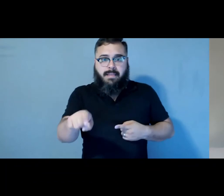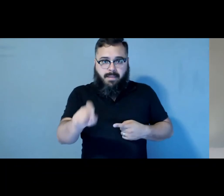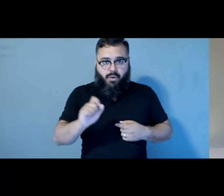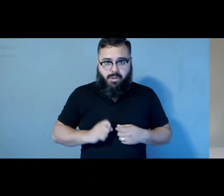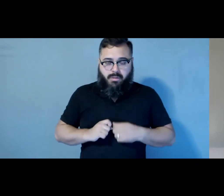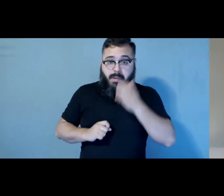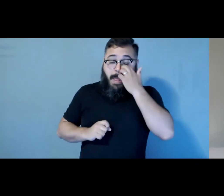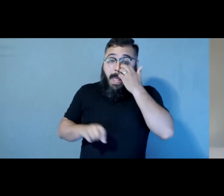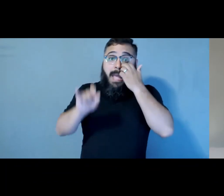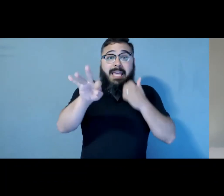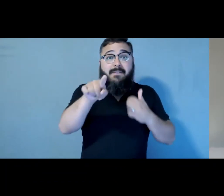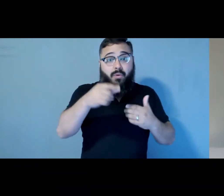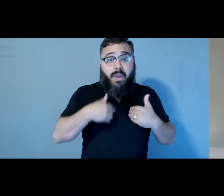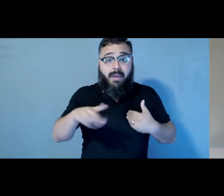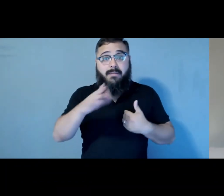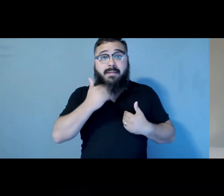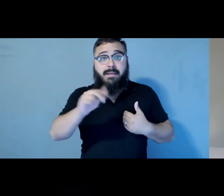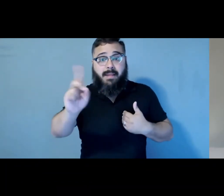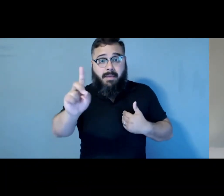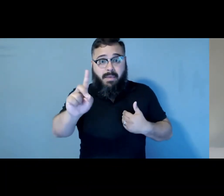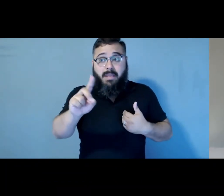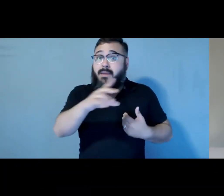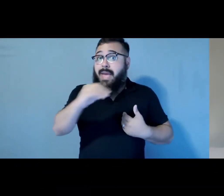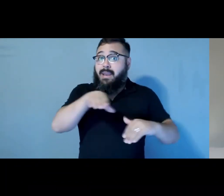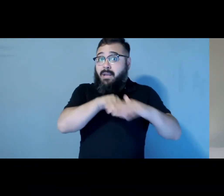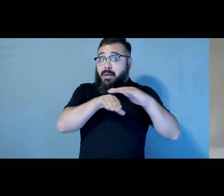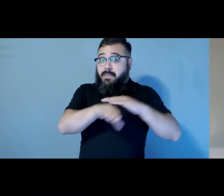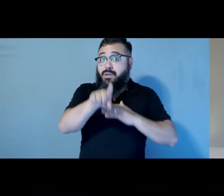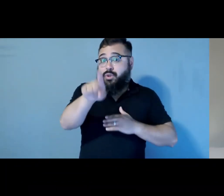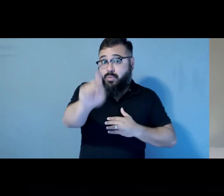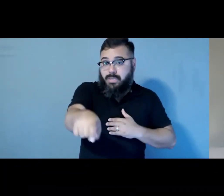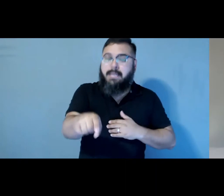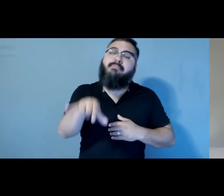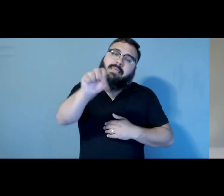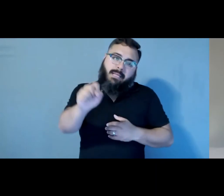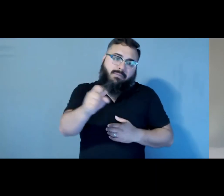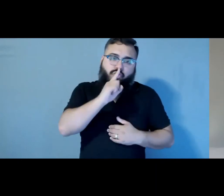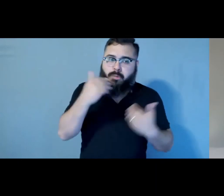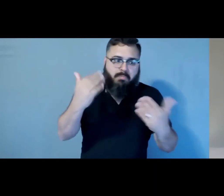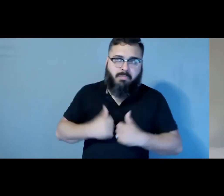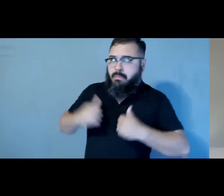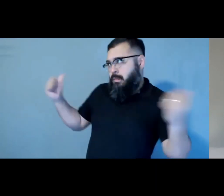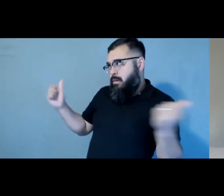If you have diabetes and there's maybe an accommodation that you need, then yeah, you may want to disclose it or if you feel like there's a safety issue